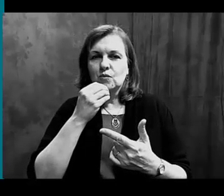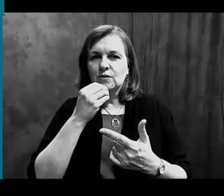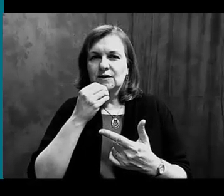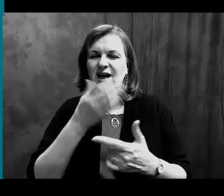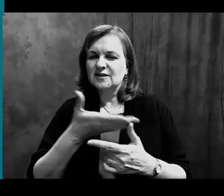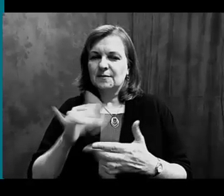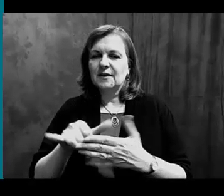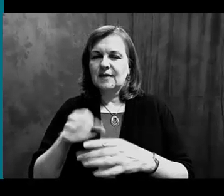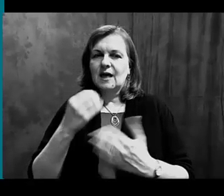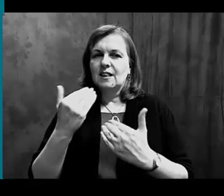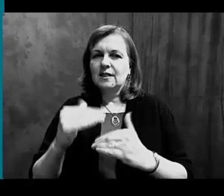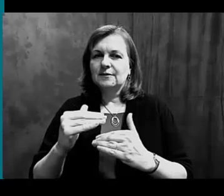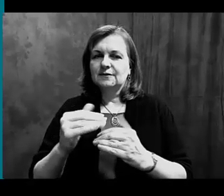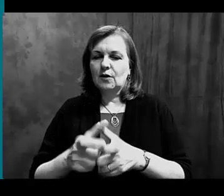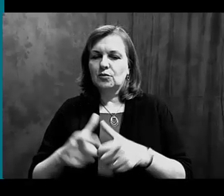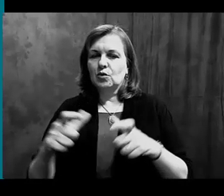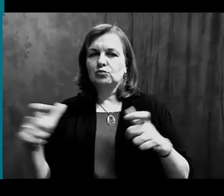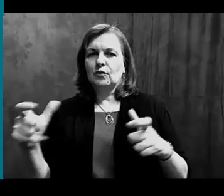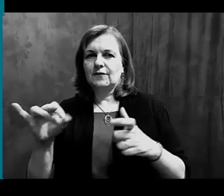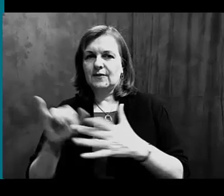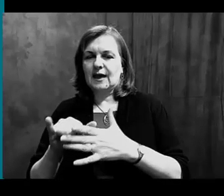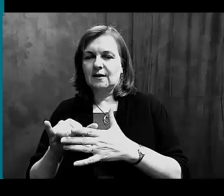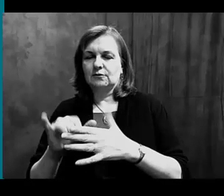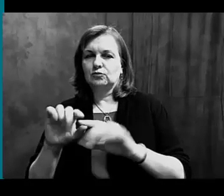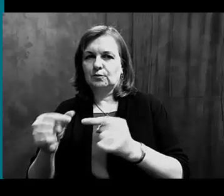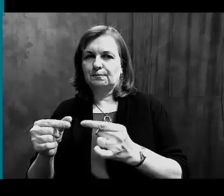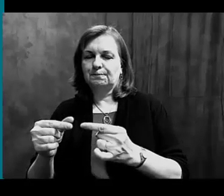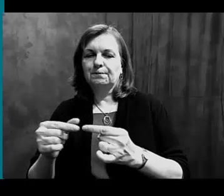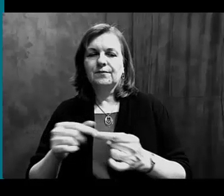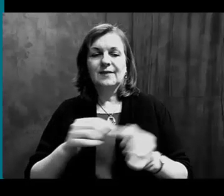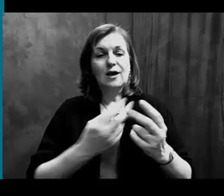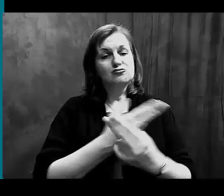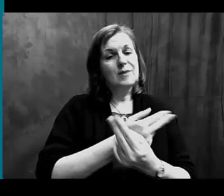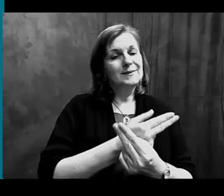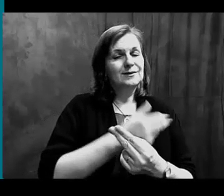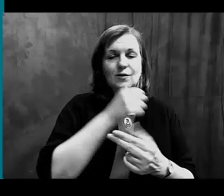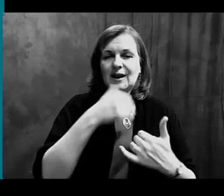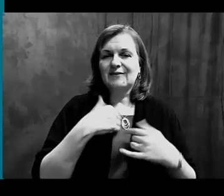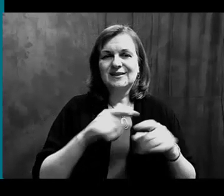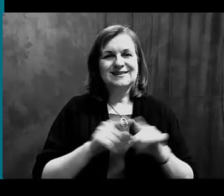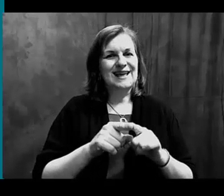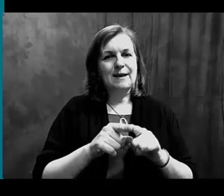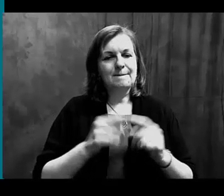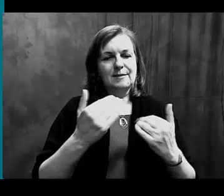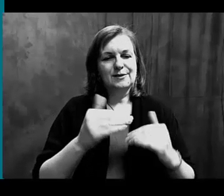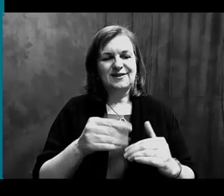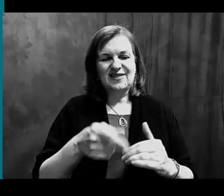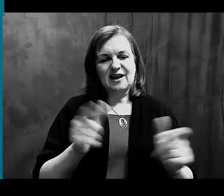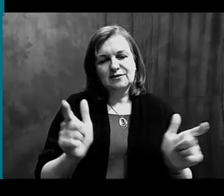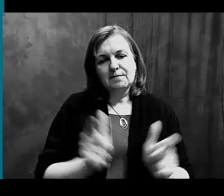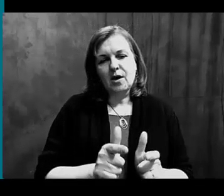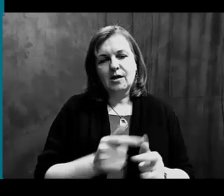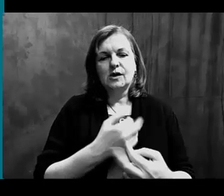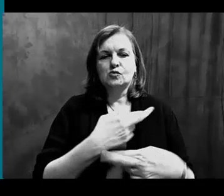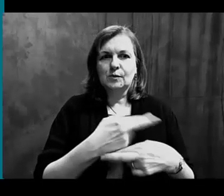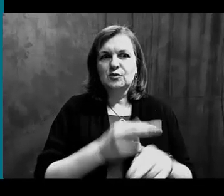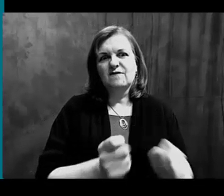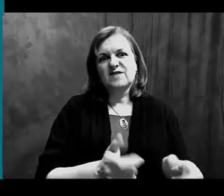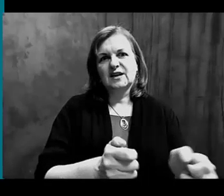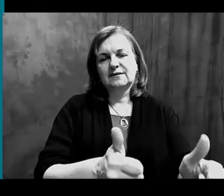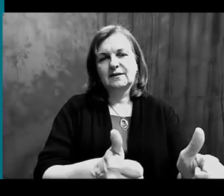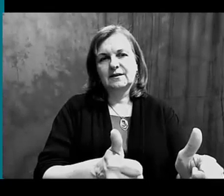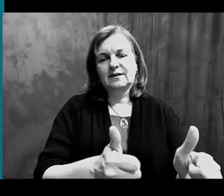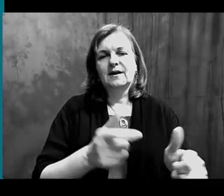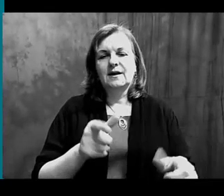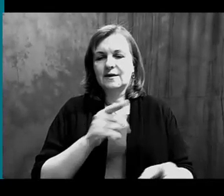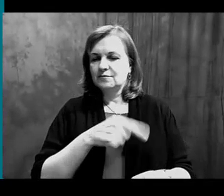food something is limiting this population. rabbits don't have those same kinds of limitations - they are smaller they reproduce